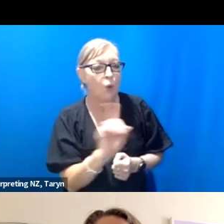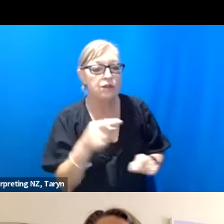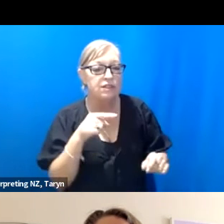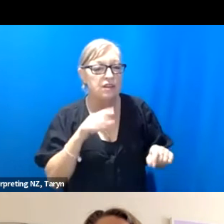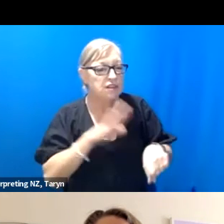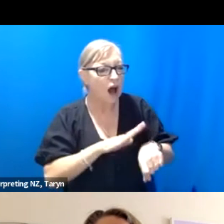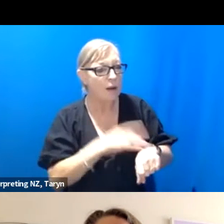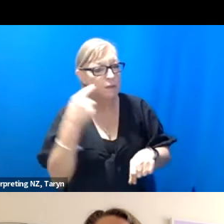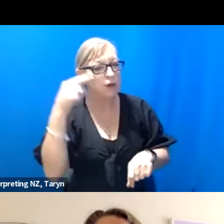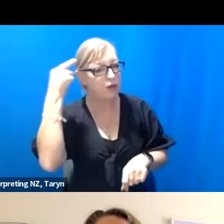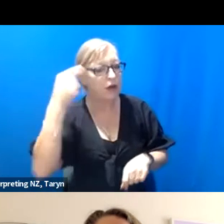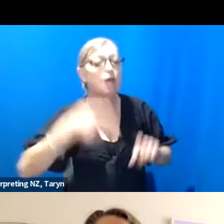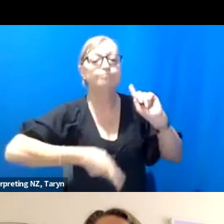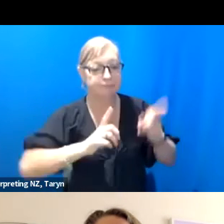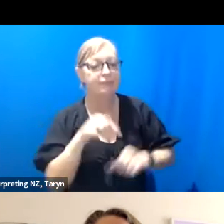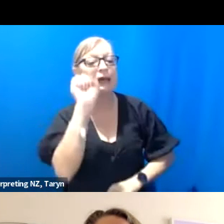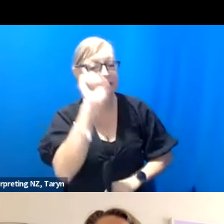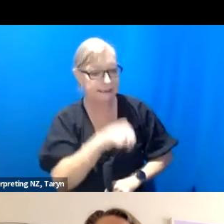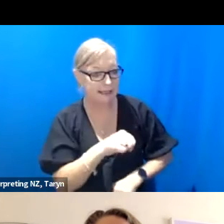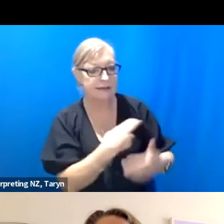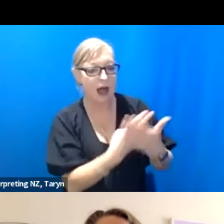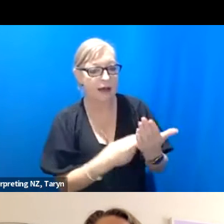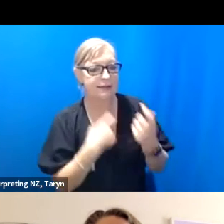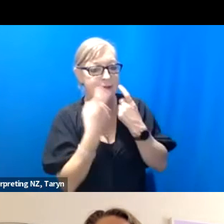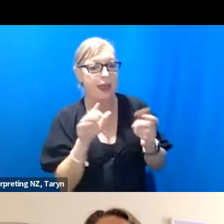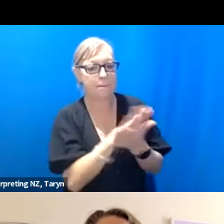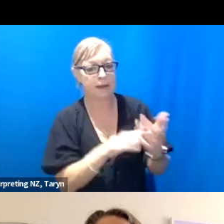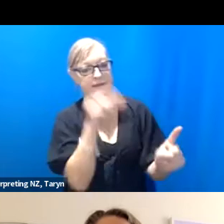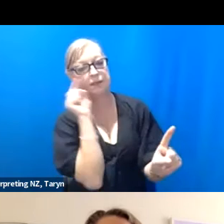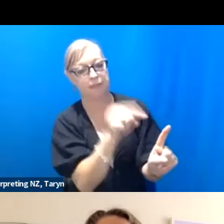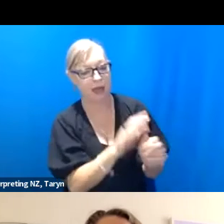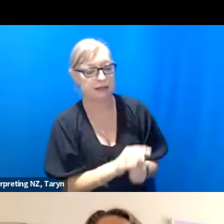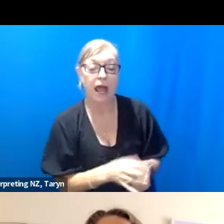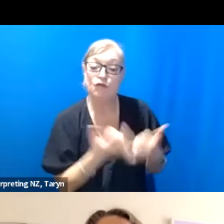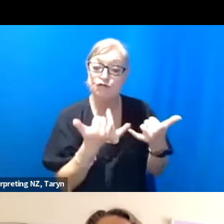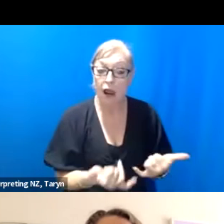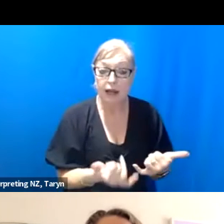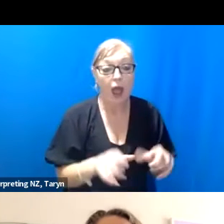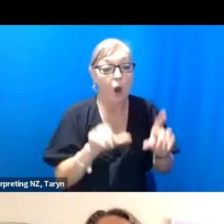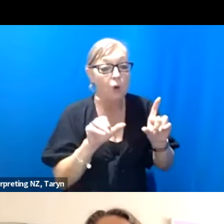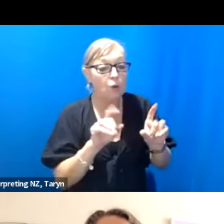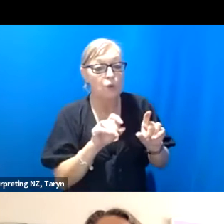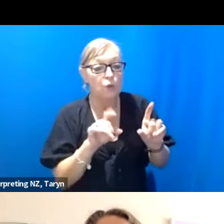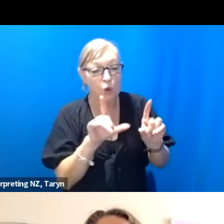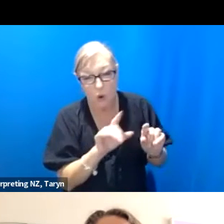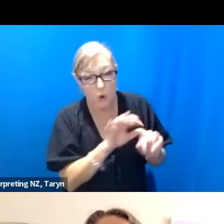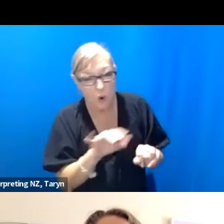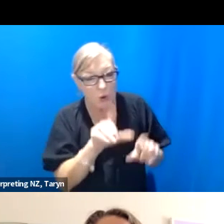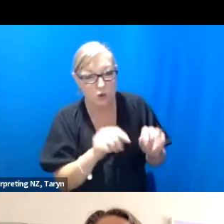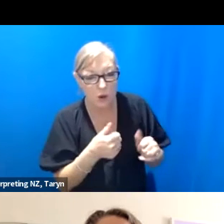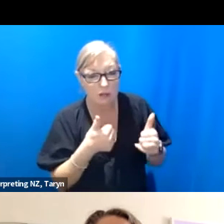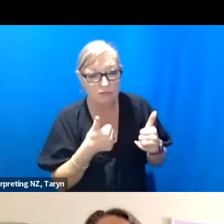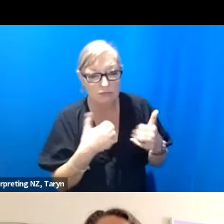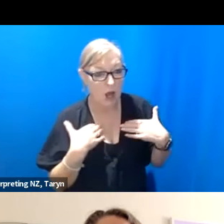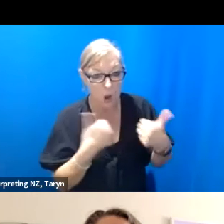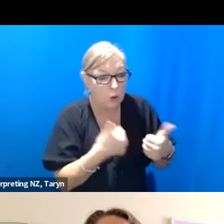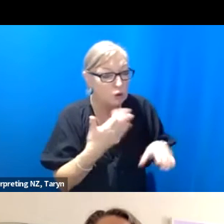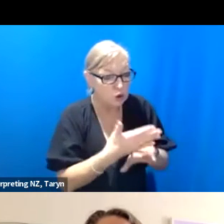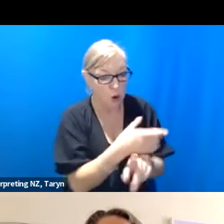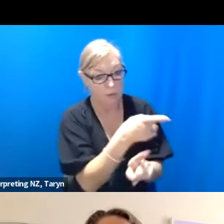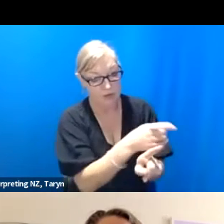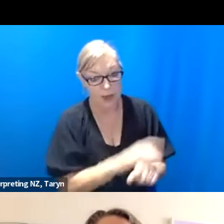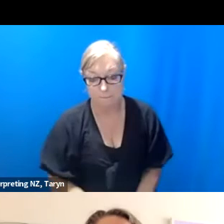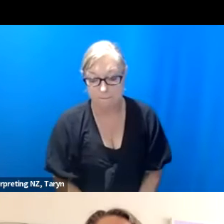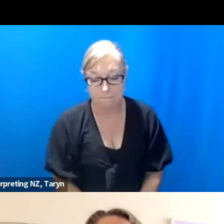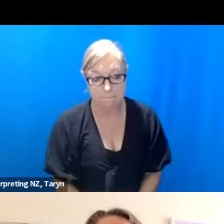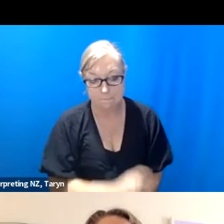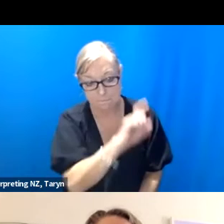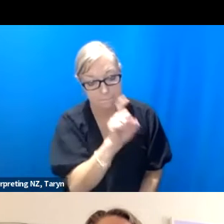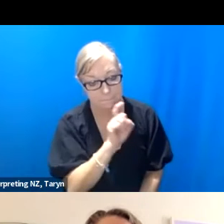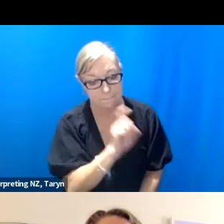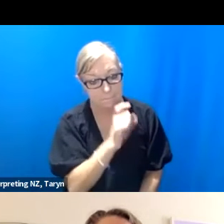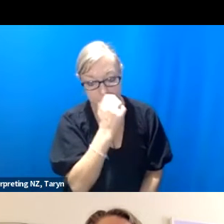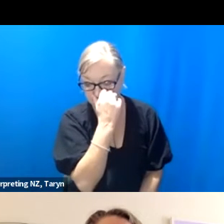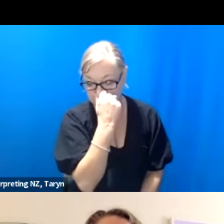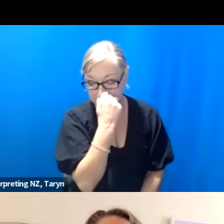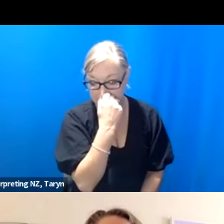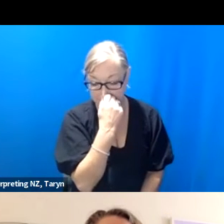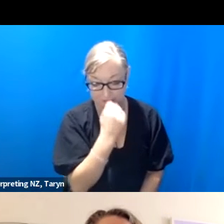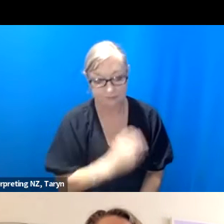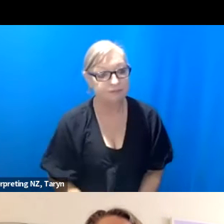it well, in your opinion, right now? Hmm. Wow, yeah. Sometimes I need a lot more